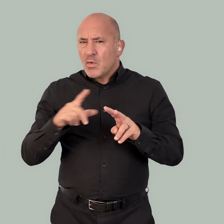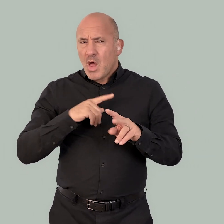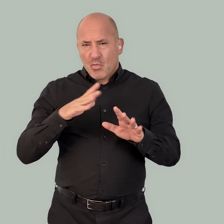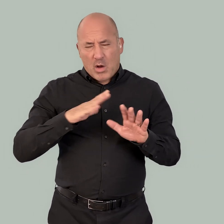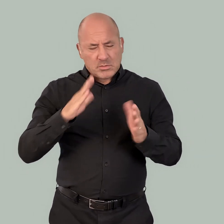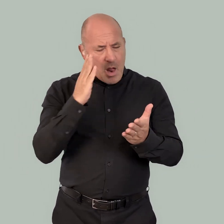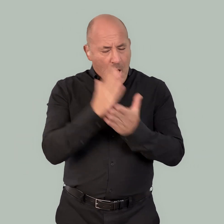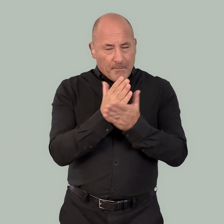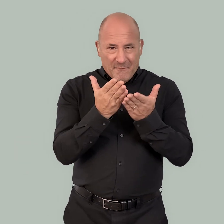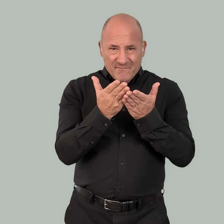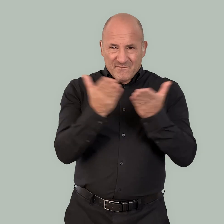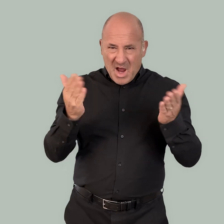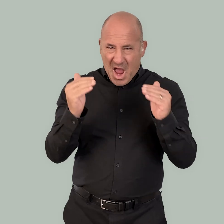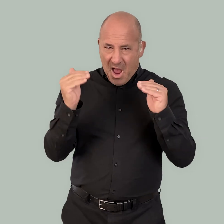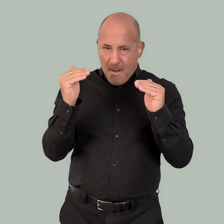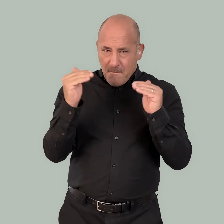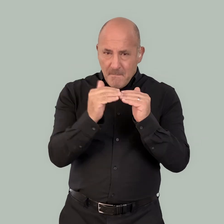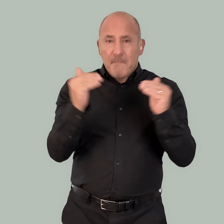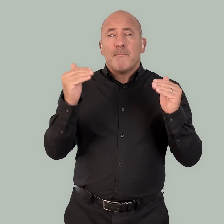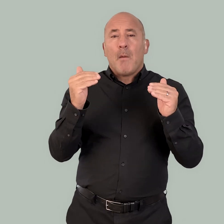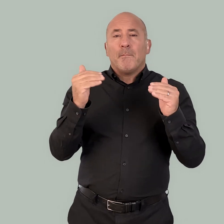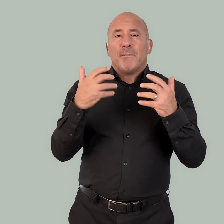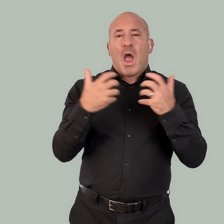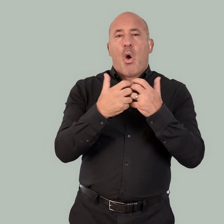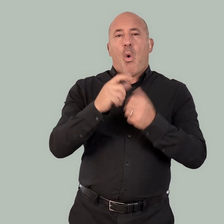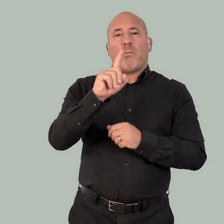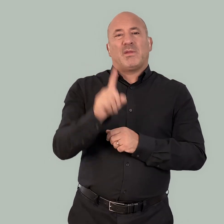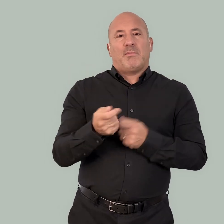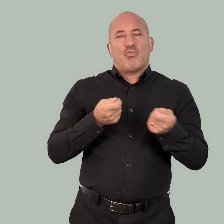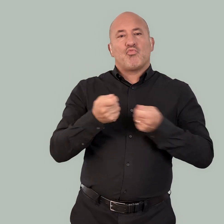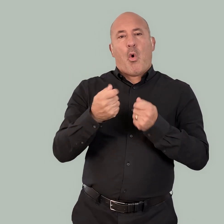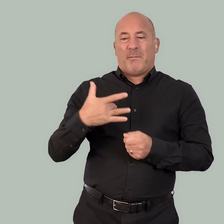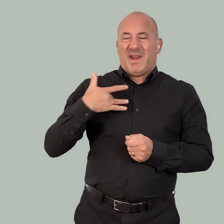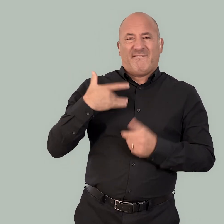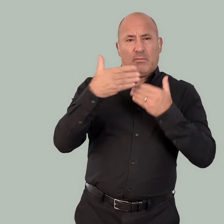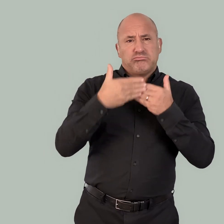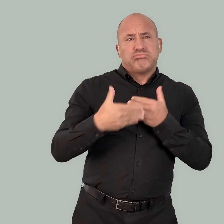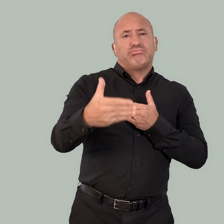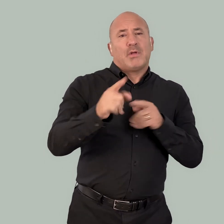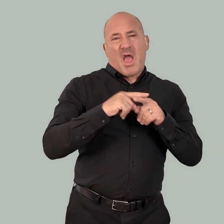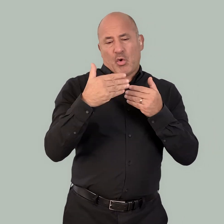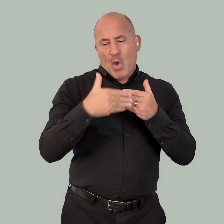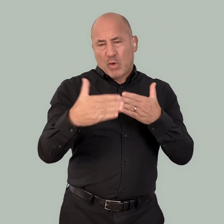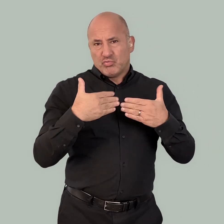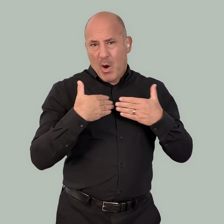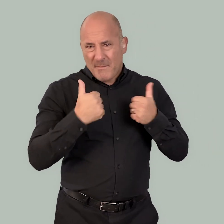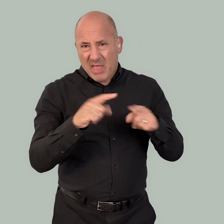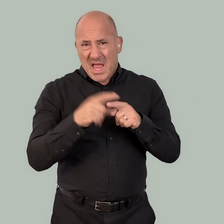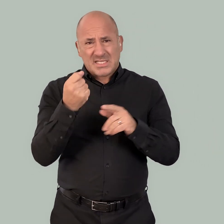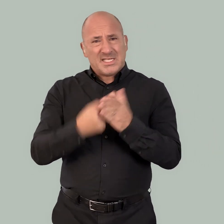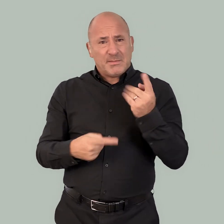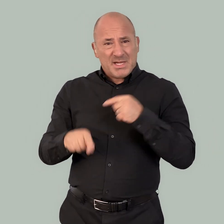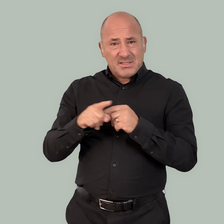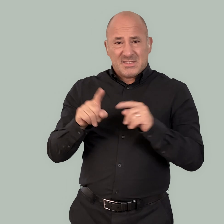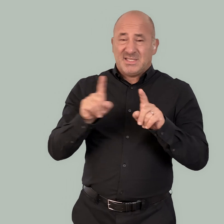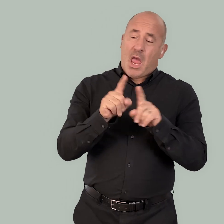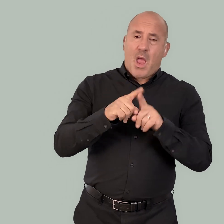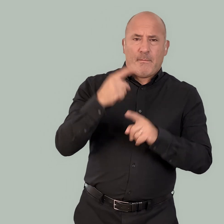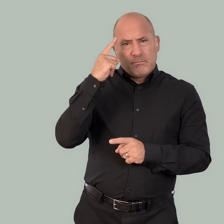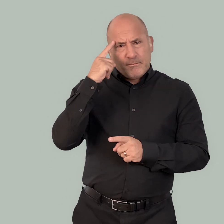alongside the functional assessment to fairly reflect the impact of living with a long-term health condition or disability,